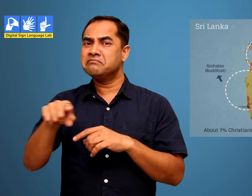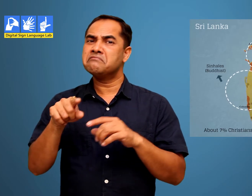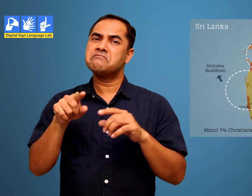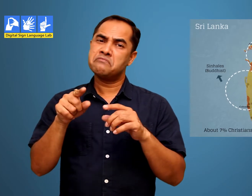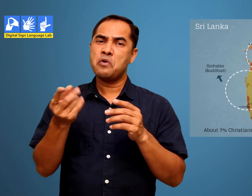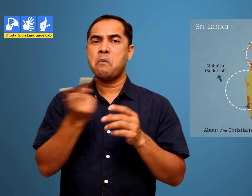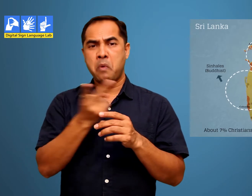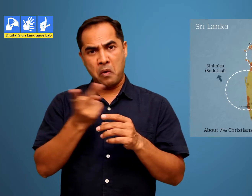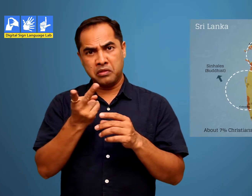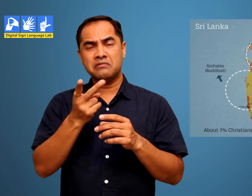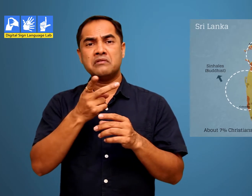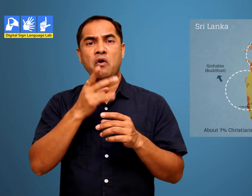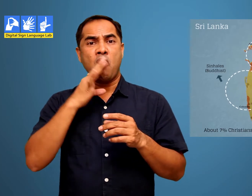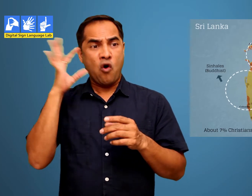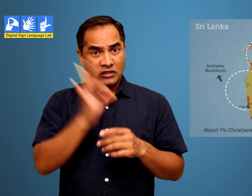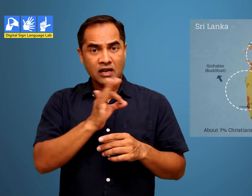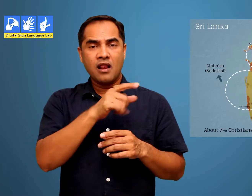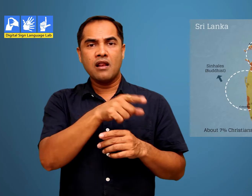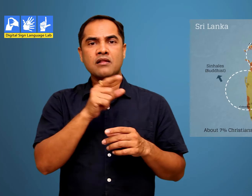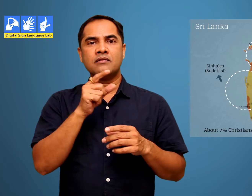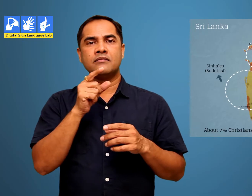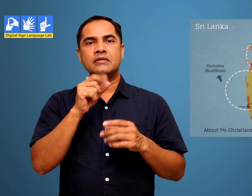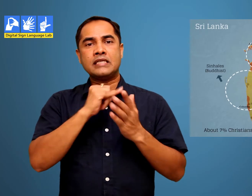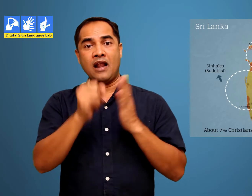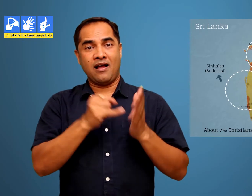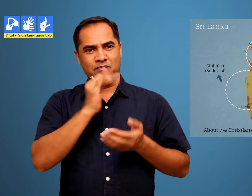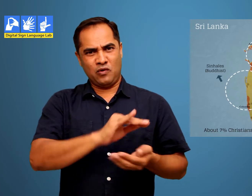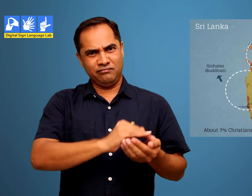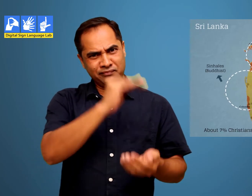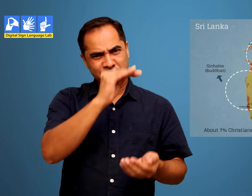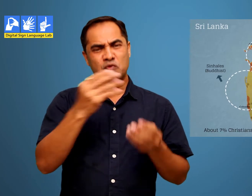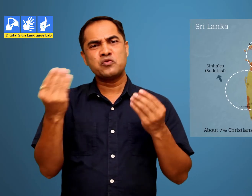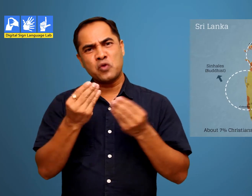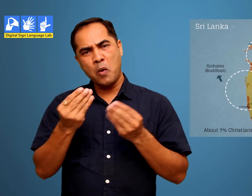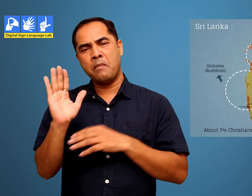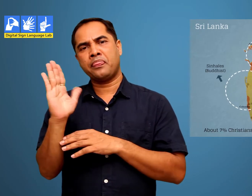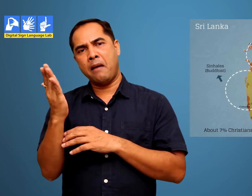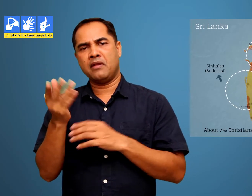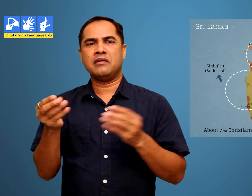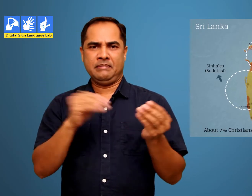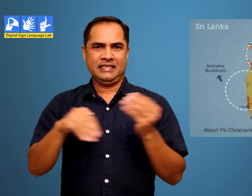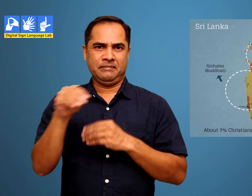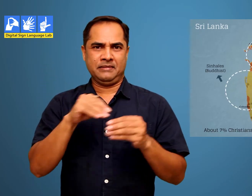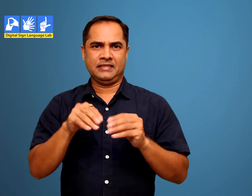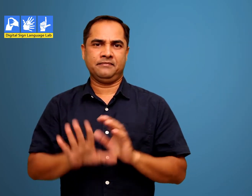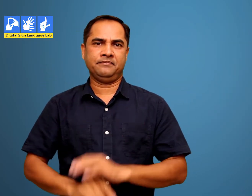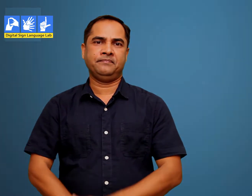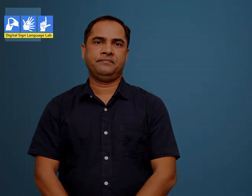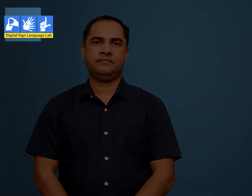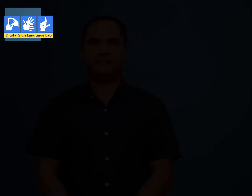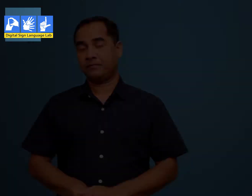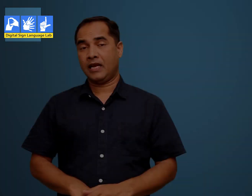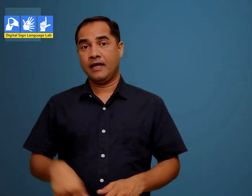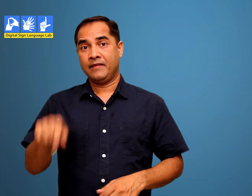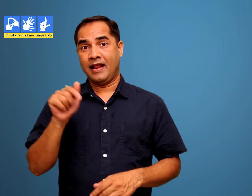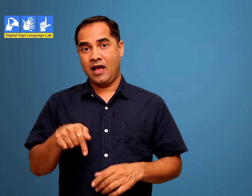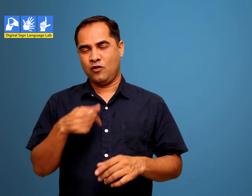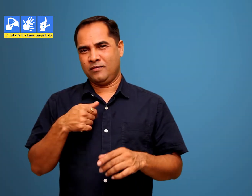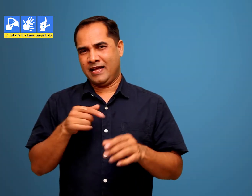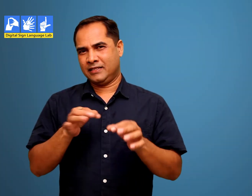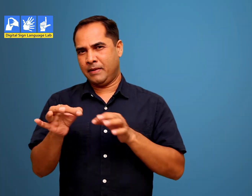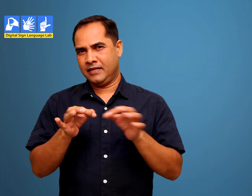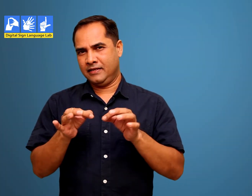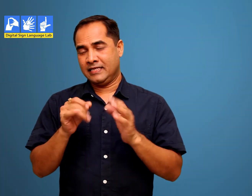Sinhala community or Tamil community. Now I'm going to explain you about how in